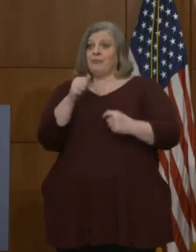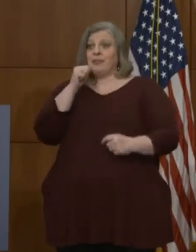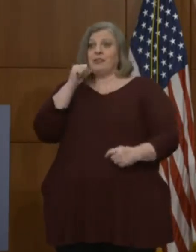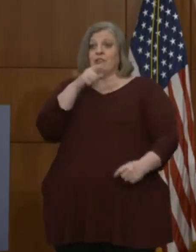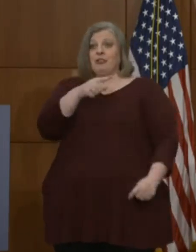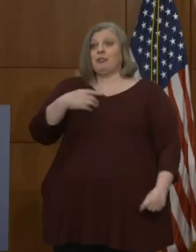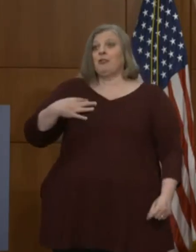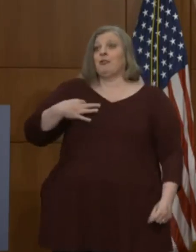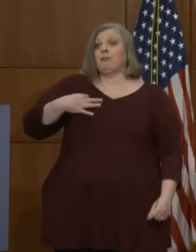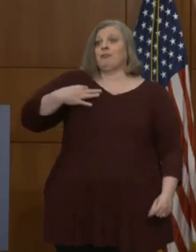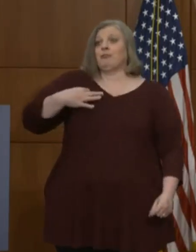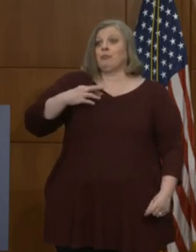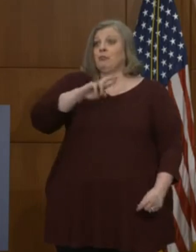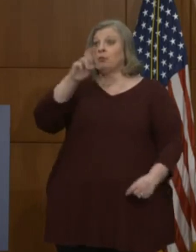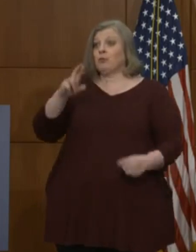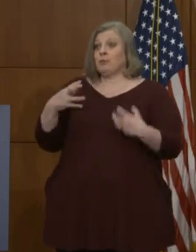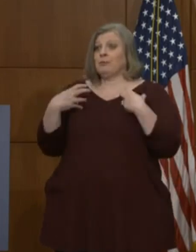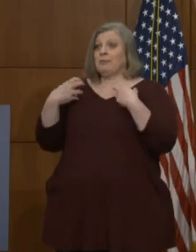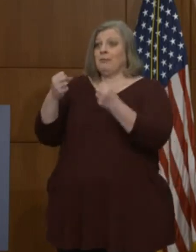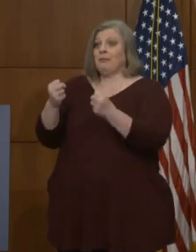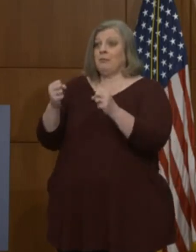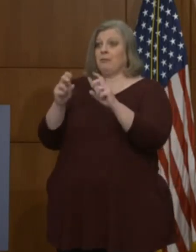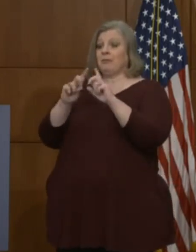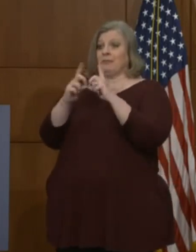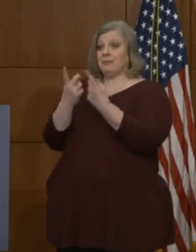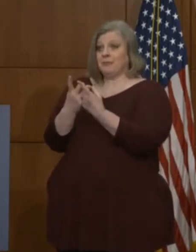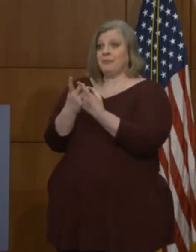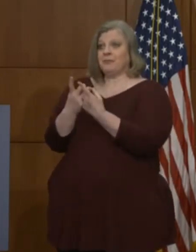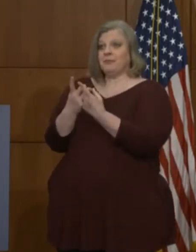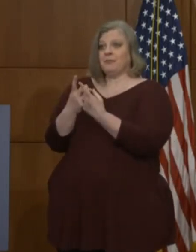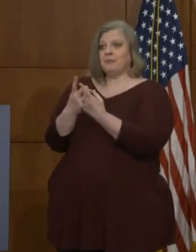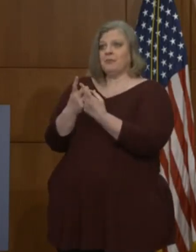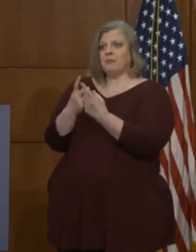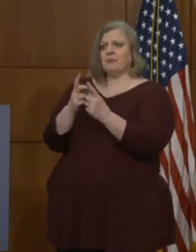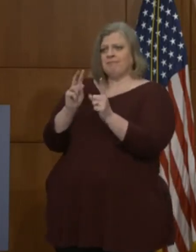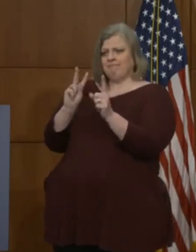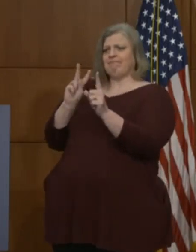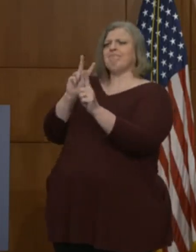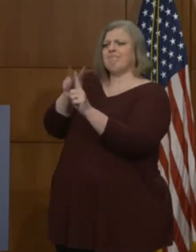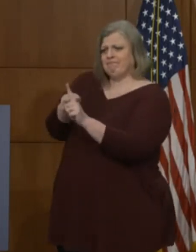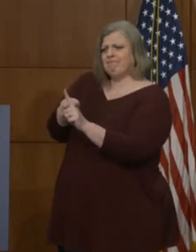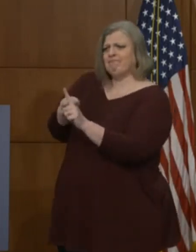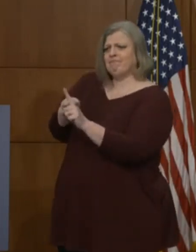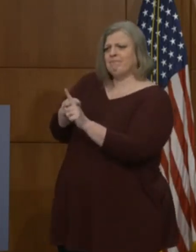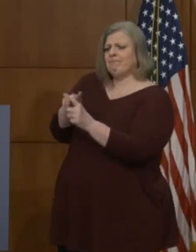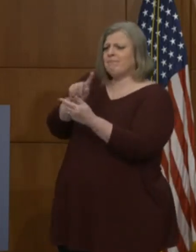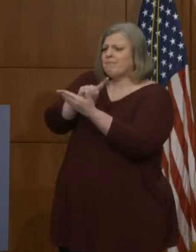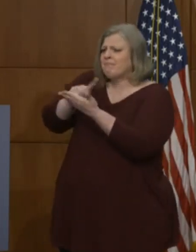YESTERDAY SHE HAS VOLUNTEERED AND THE RICHMOND HEALTH AND THE RICHMOND HEALTH DISTRICT. AND WAS ASSIGNED AND DISTRICT. AND WAS ASSIGNED AND THEY’RE TAKING THEM ON A WEEKLY THEY’RE TAKING THEM ON A WEEKLY BASIS THAT SHE IS WORKING MORE